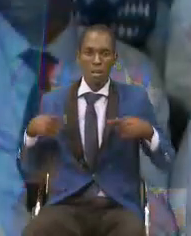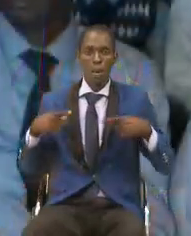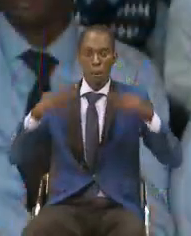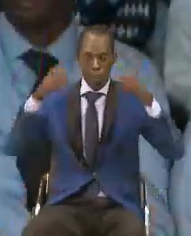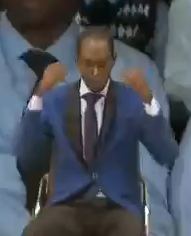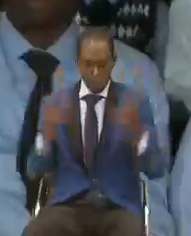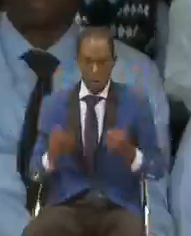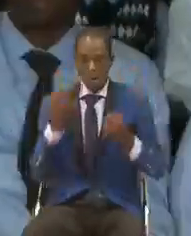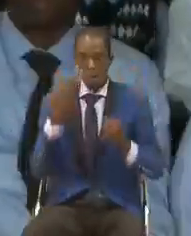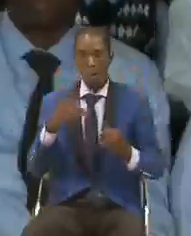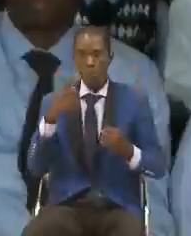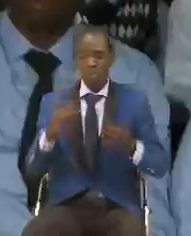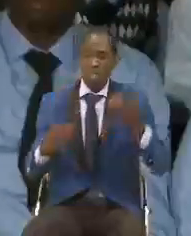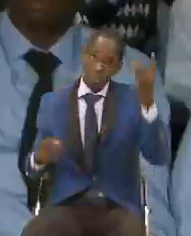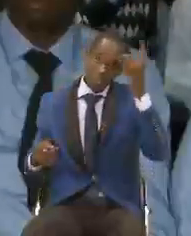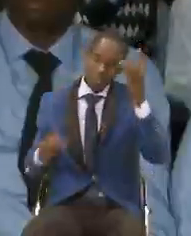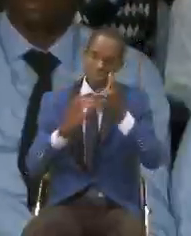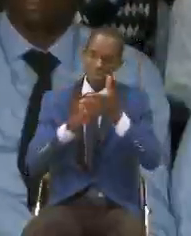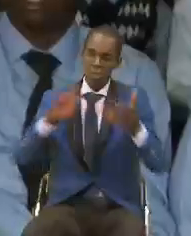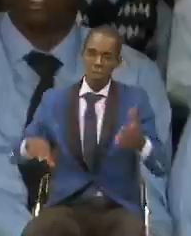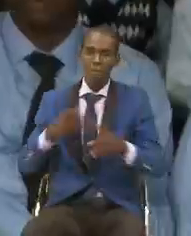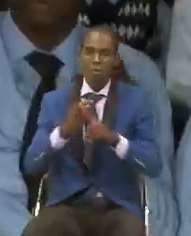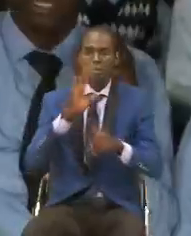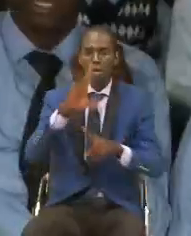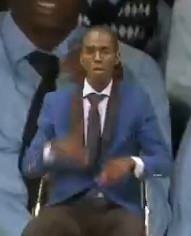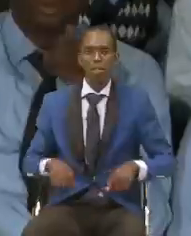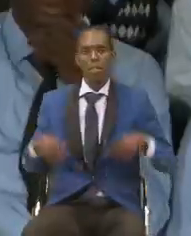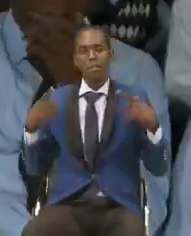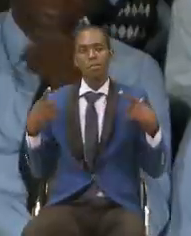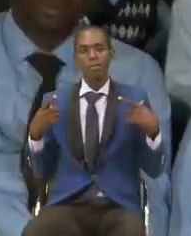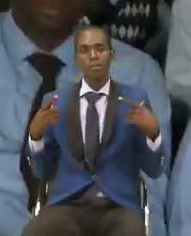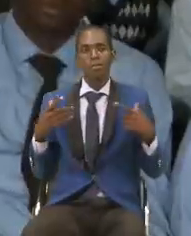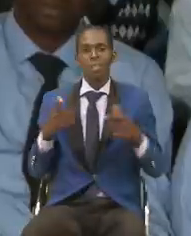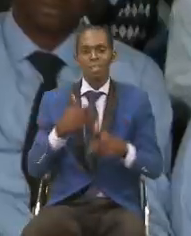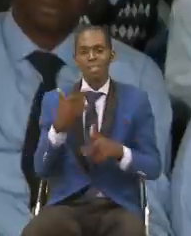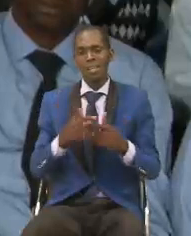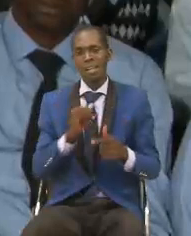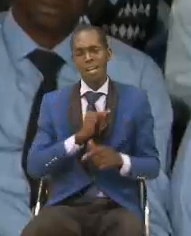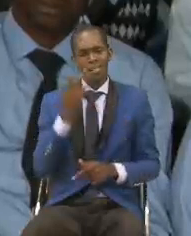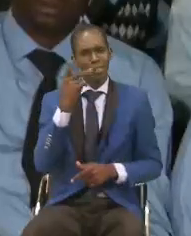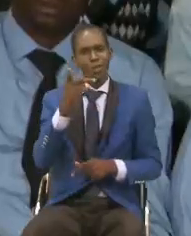confusion removed from your life powers of the devil removed from your life